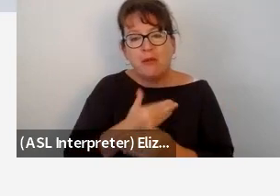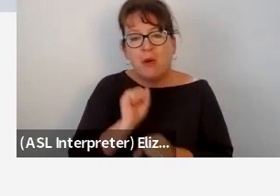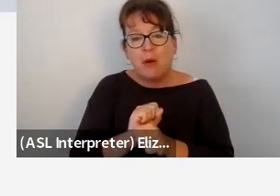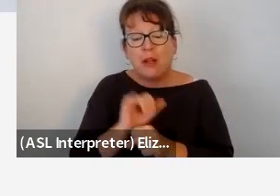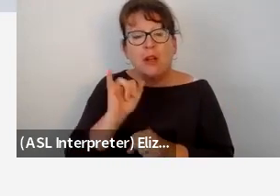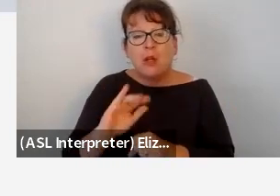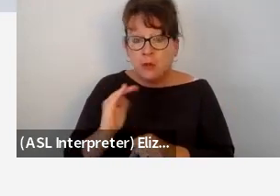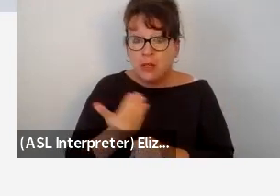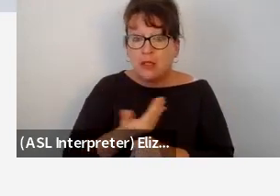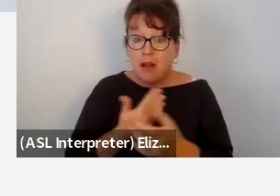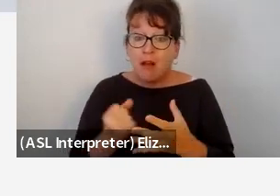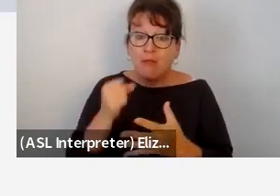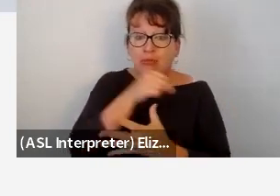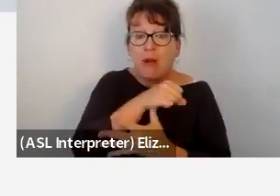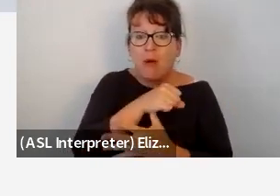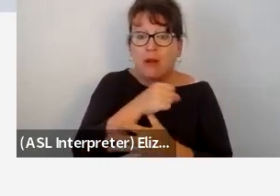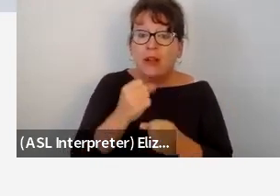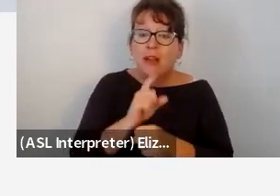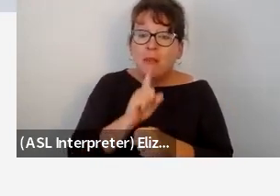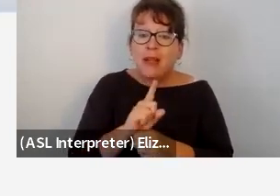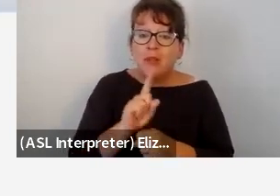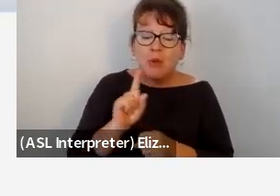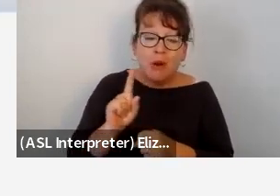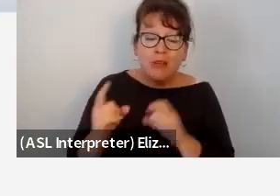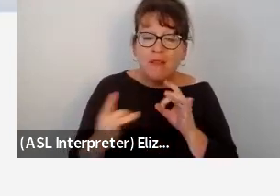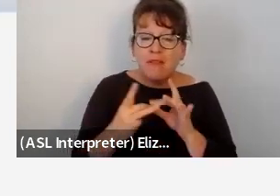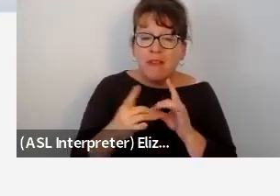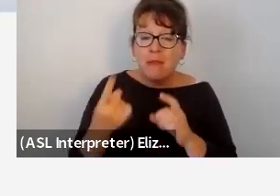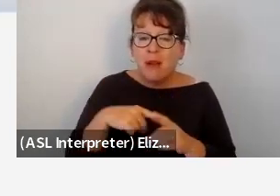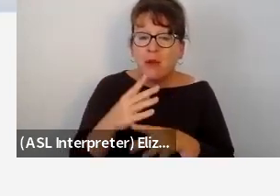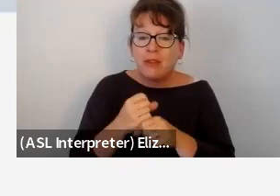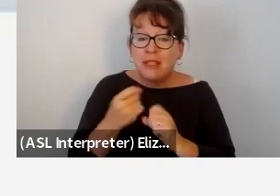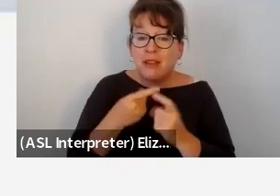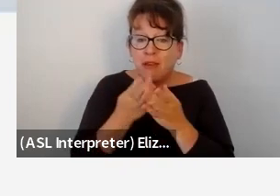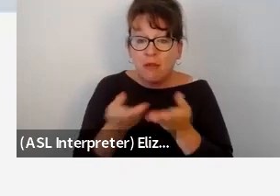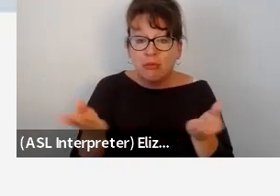duration, we also heard loud and clear that these air emission technology projects, they can take time.